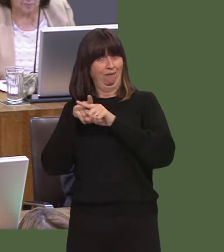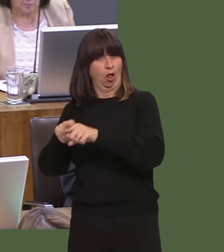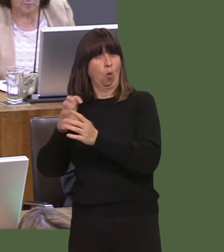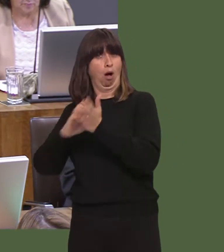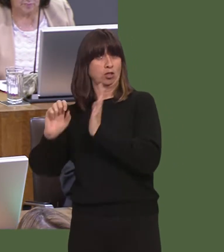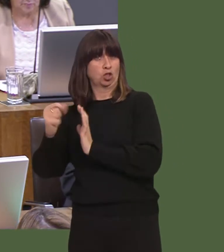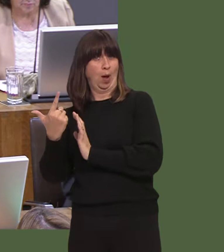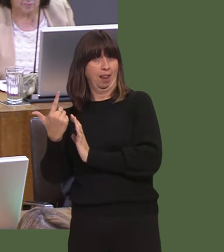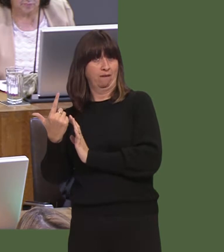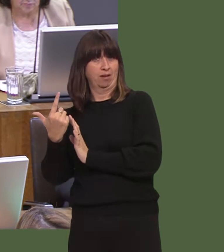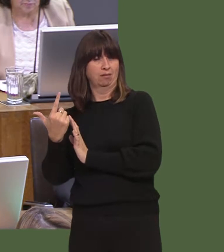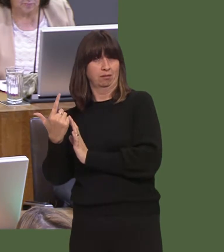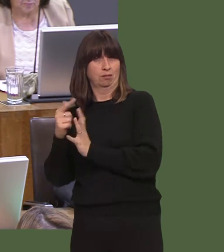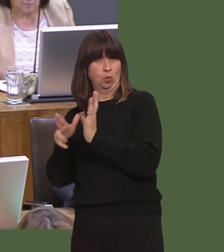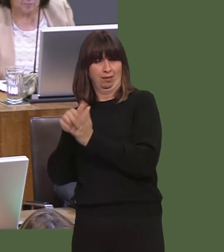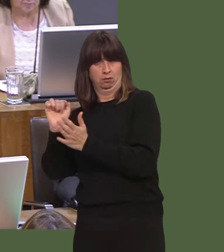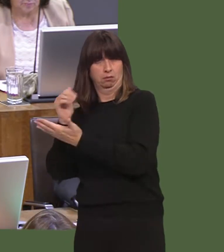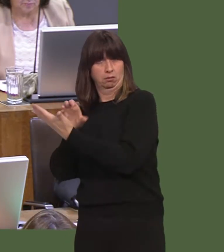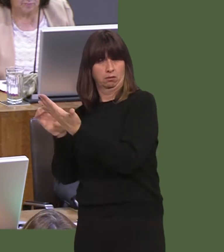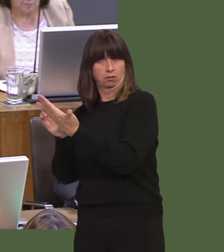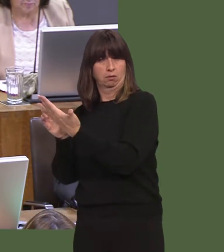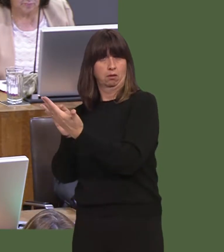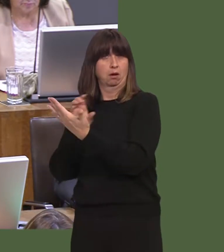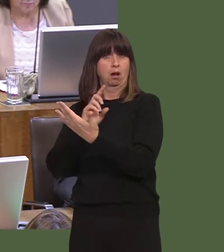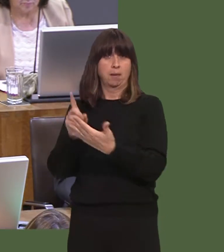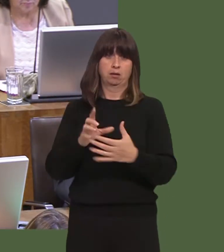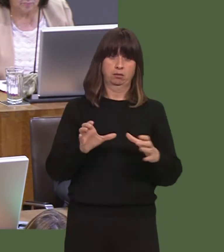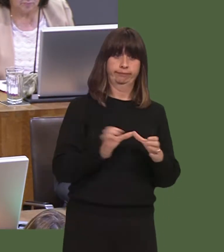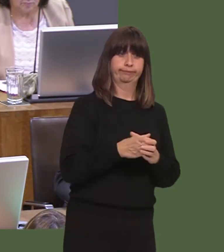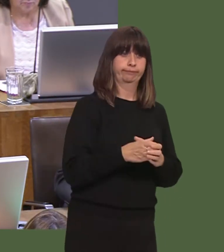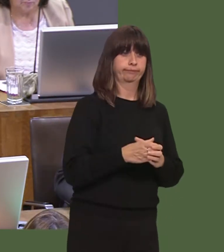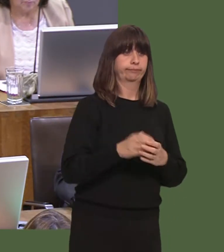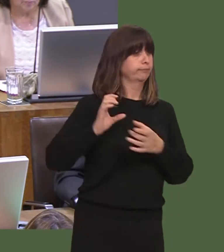others, and the ability for public bodies that deliver that policy or legislation to